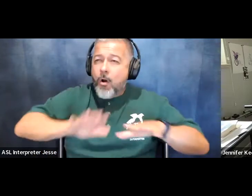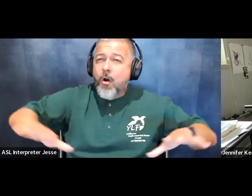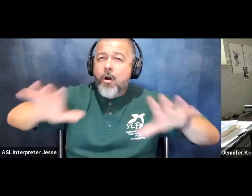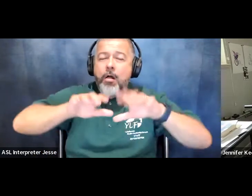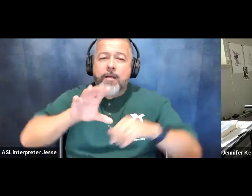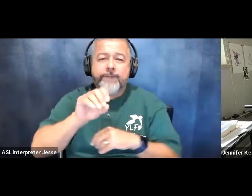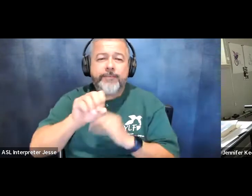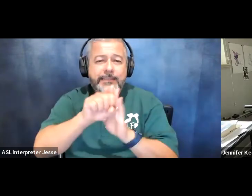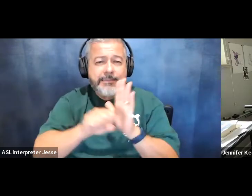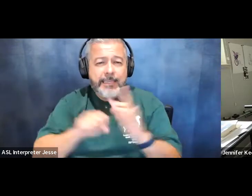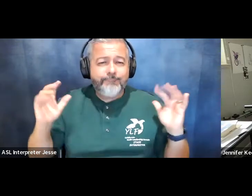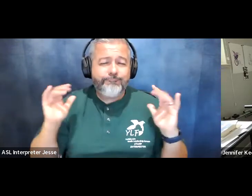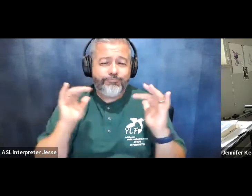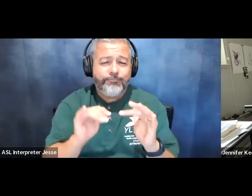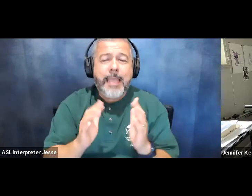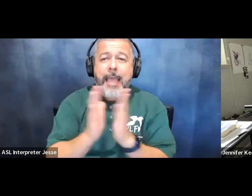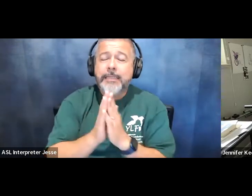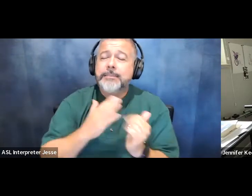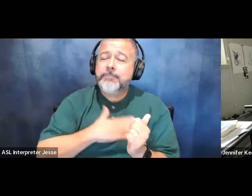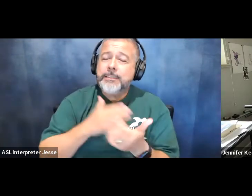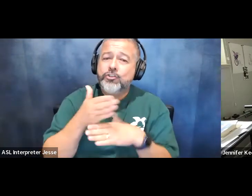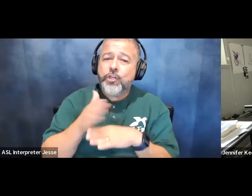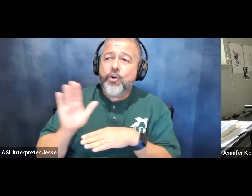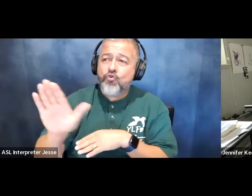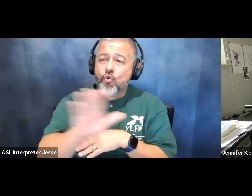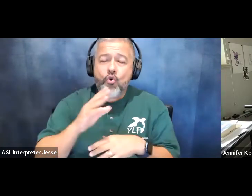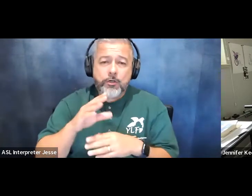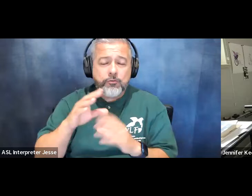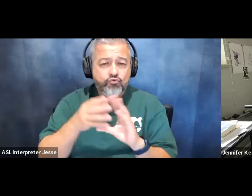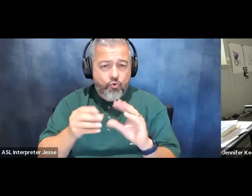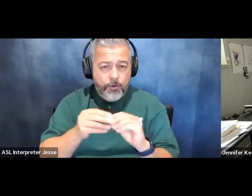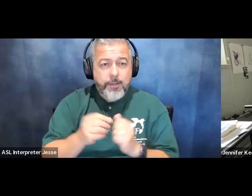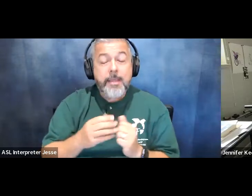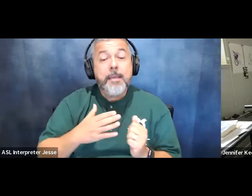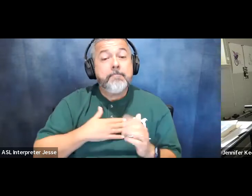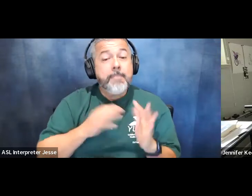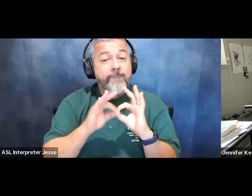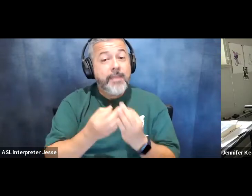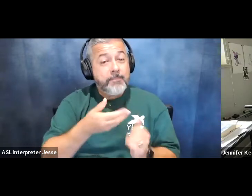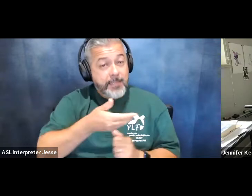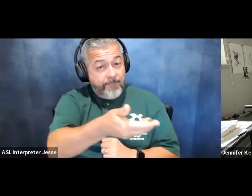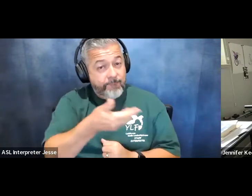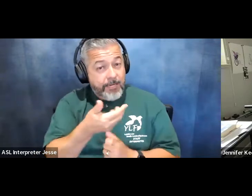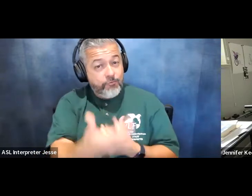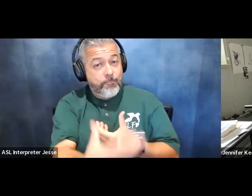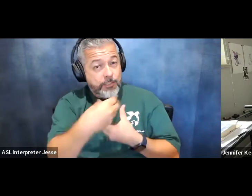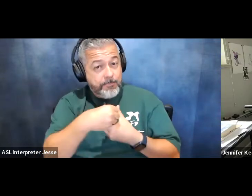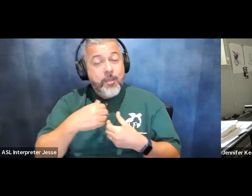were asked to share their stories my family and i were invited to participate and gave our testimony